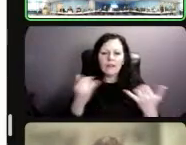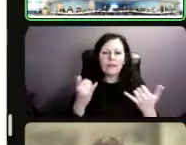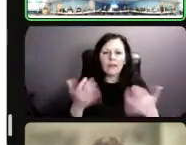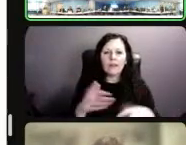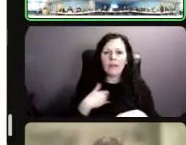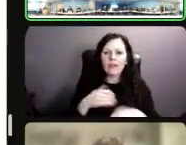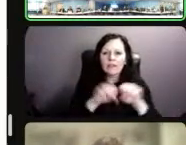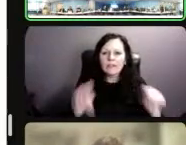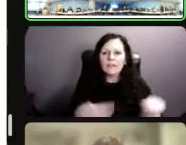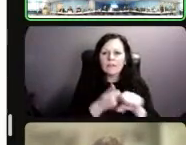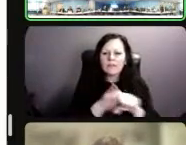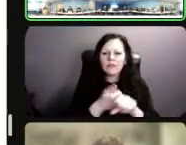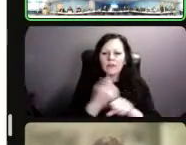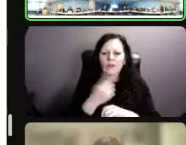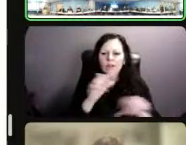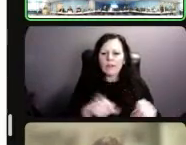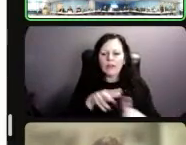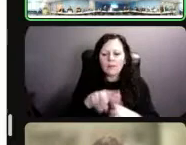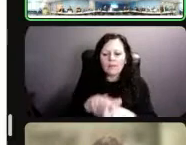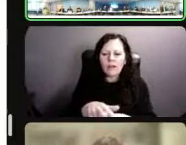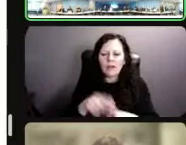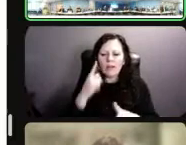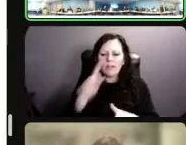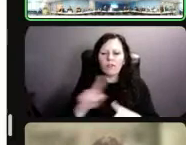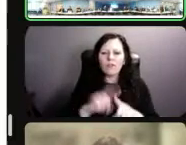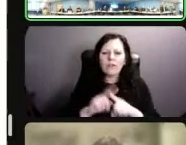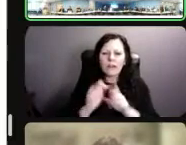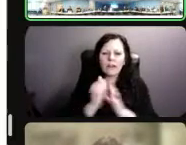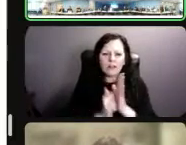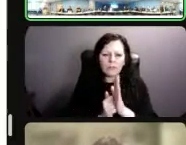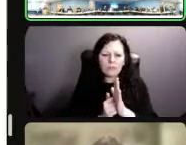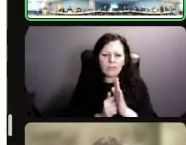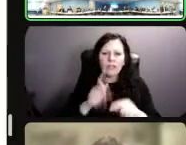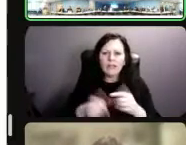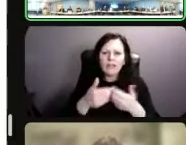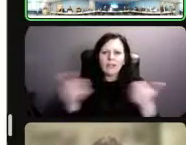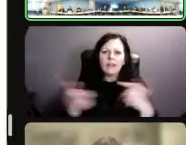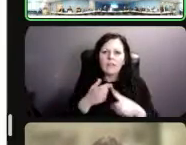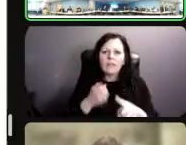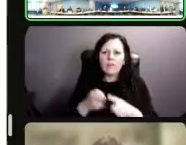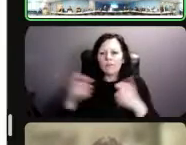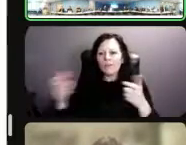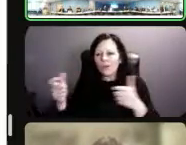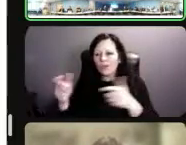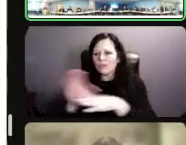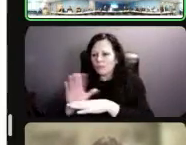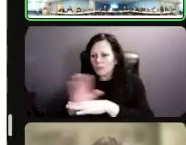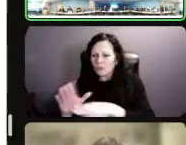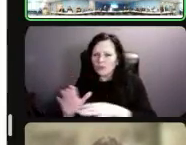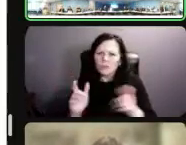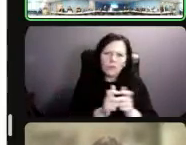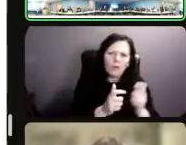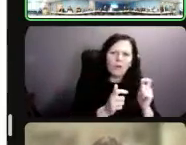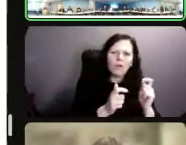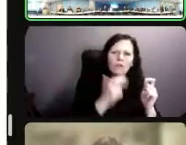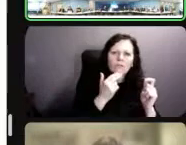IT WAS GRANDFATHERED IN BUT THAT AT THAT RATE RIGHT NOW WE